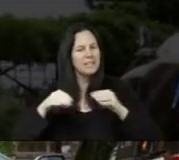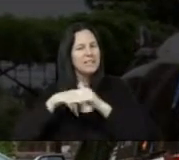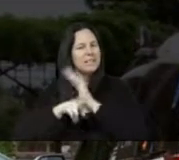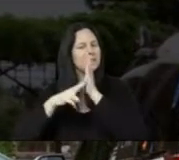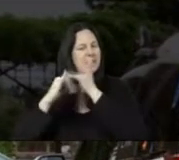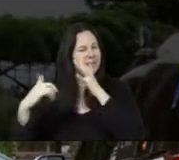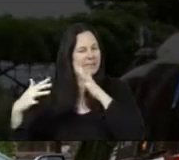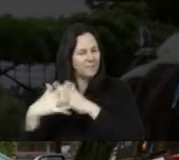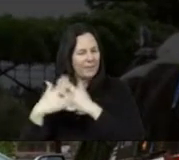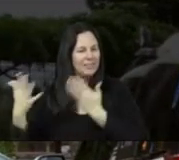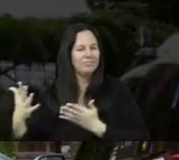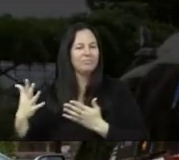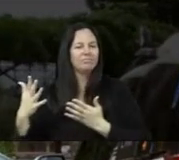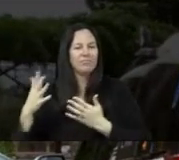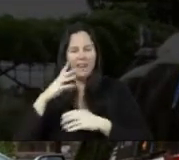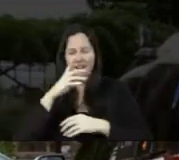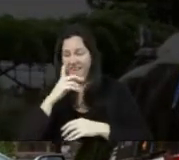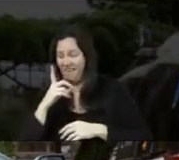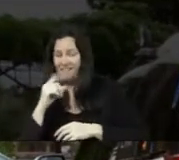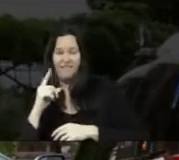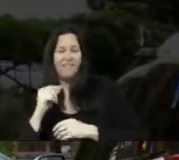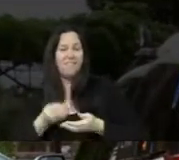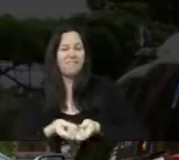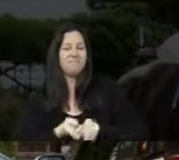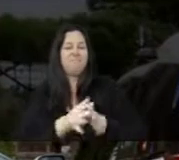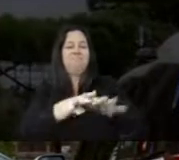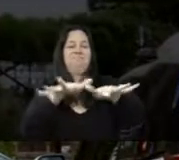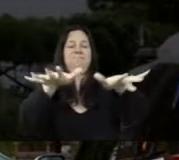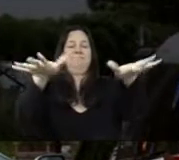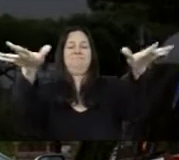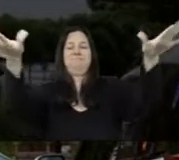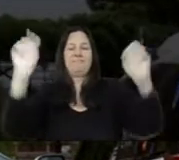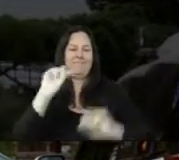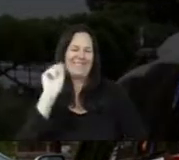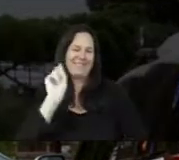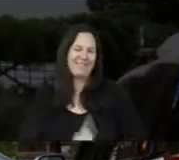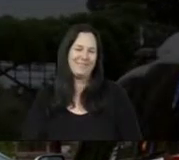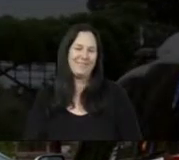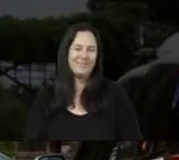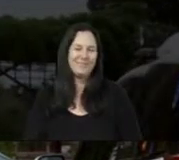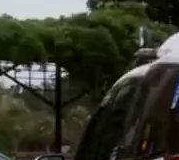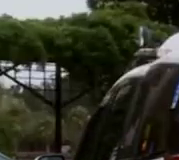it will be a few more years until all so-called accessible taxis will be genuinely accessible.